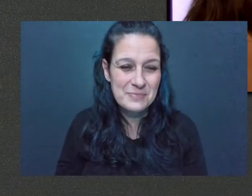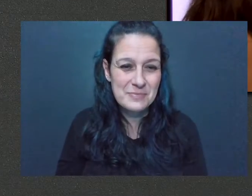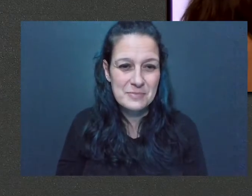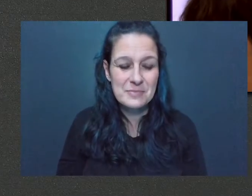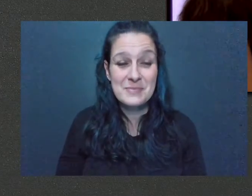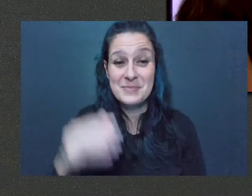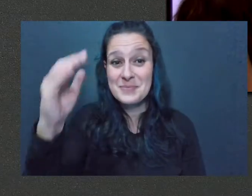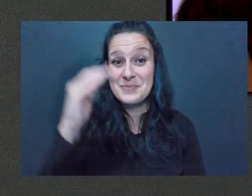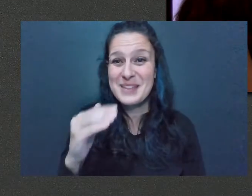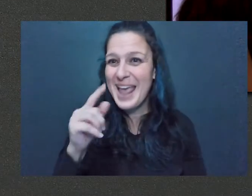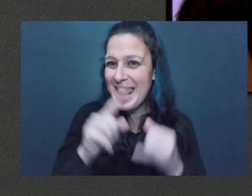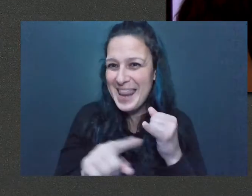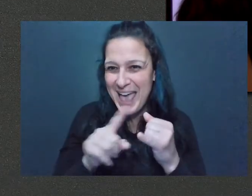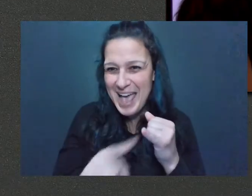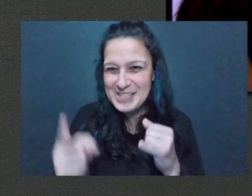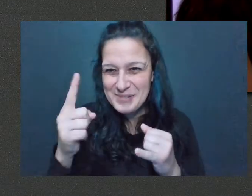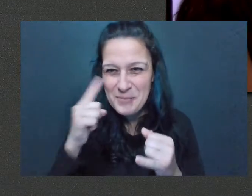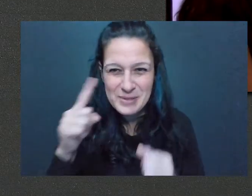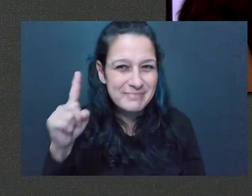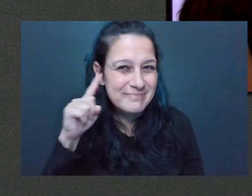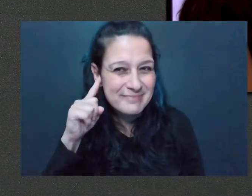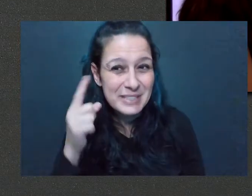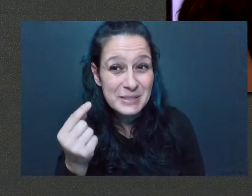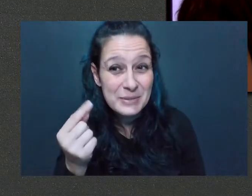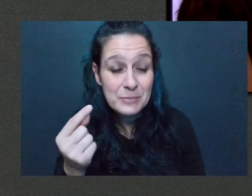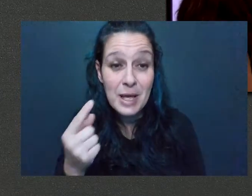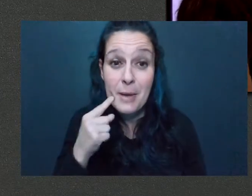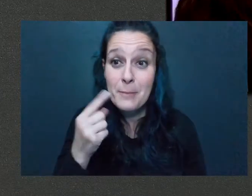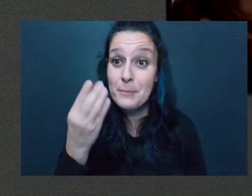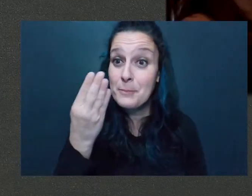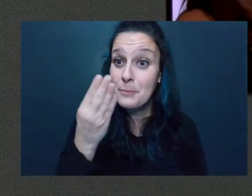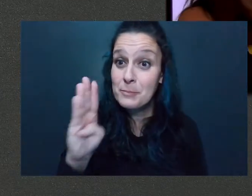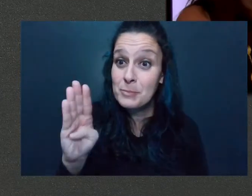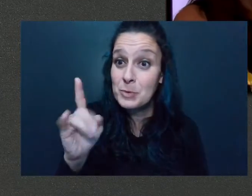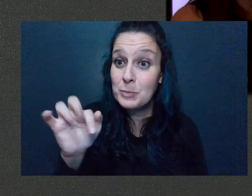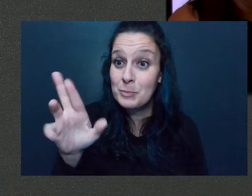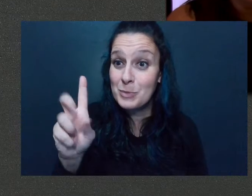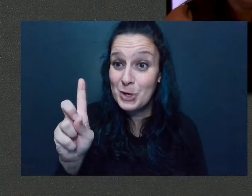And the last one that we're gonna listen to is the bluebird.